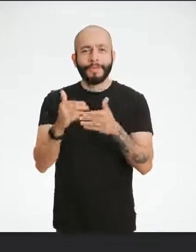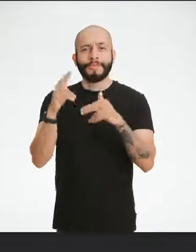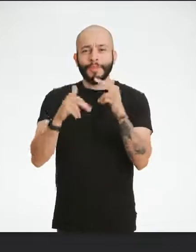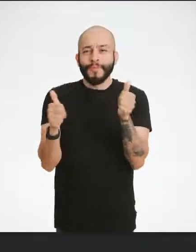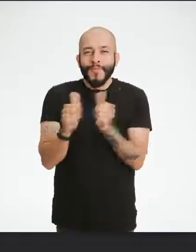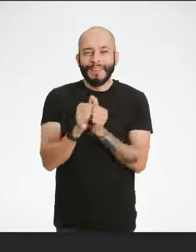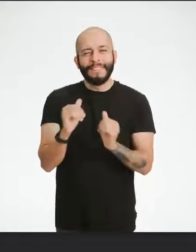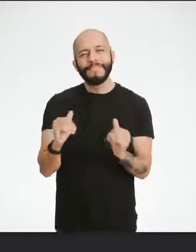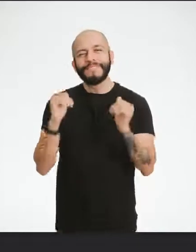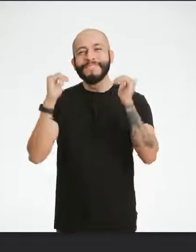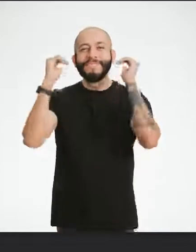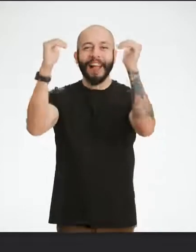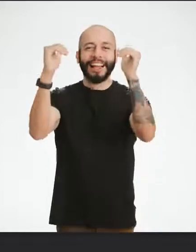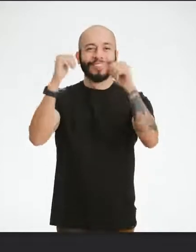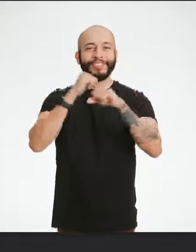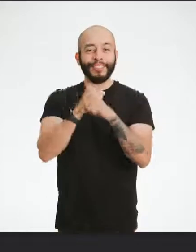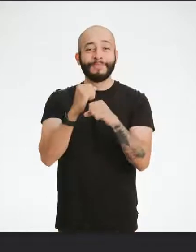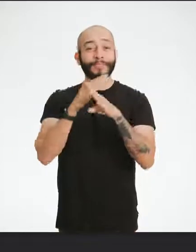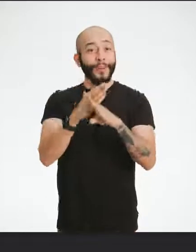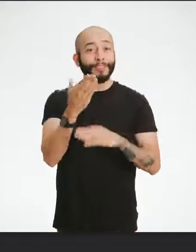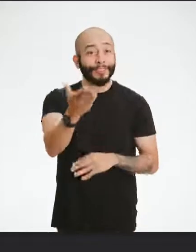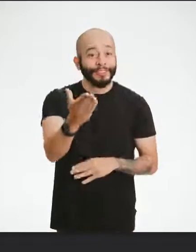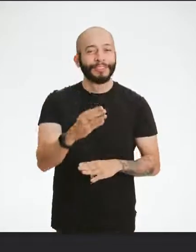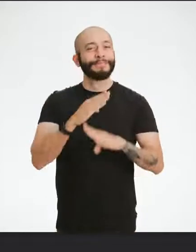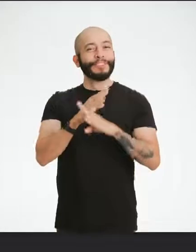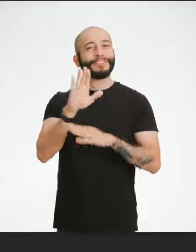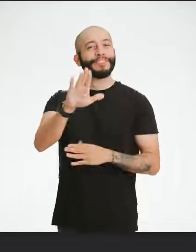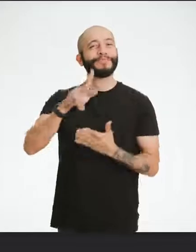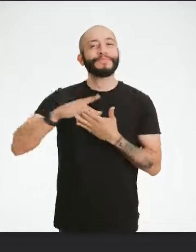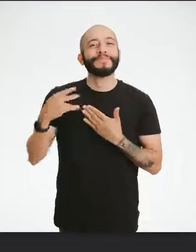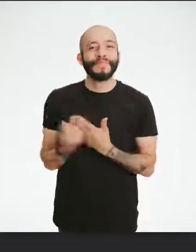It's built with advanced security to protect you and your projects.